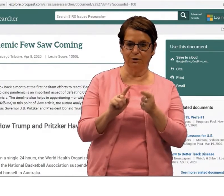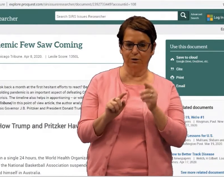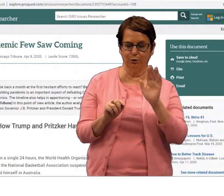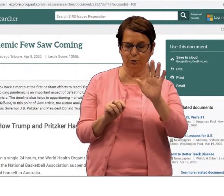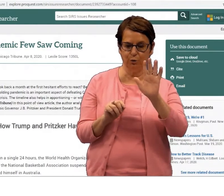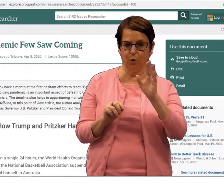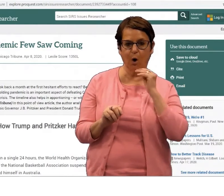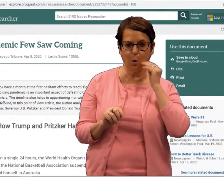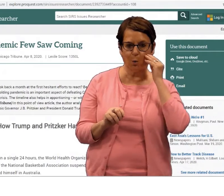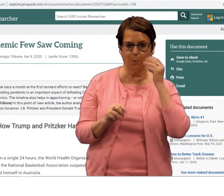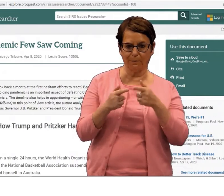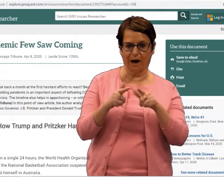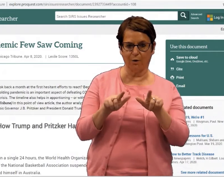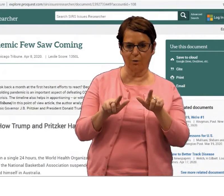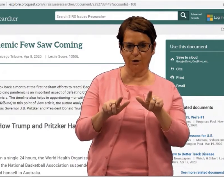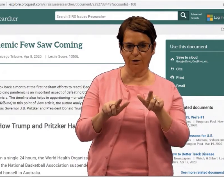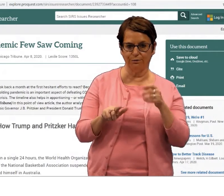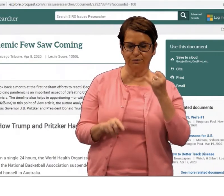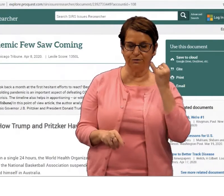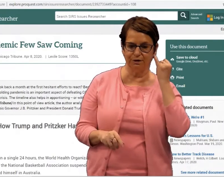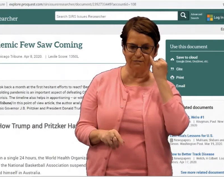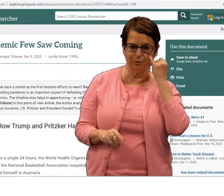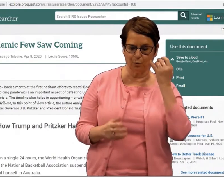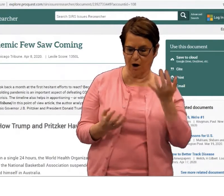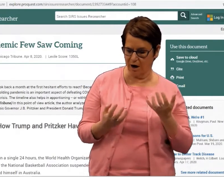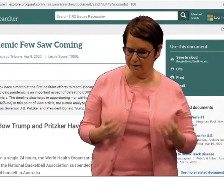You can also translate it to your home language if you want.